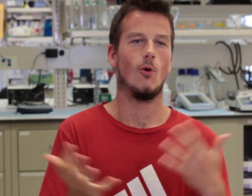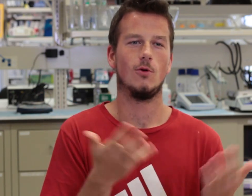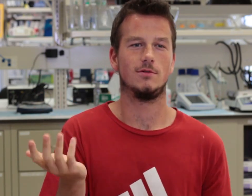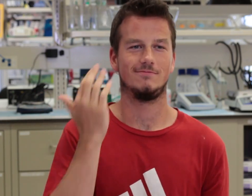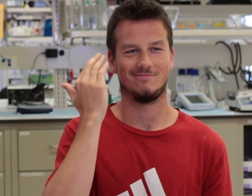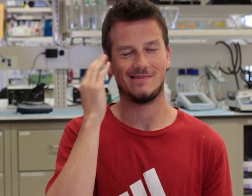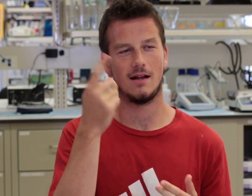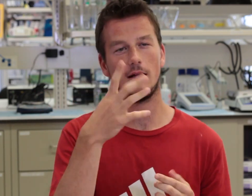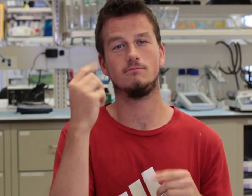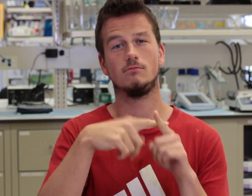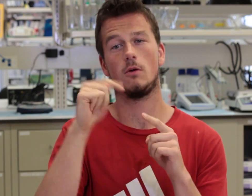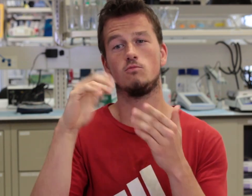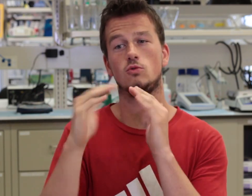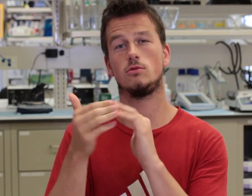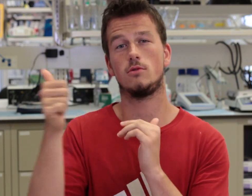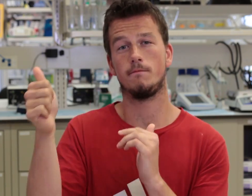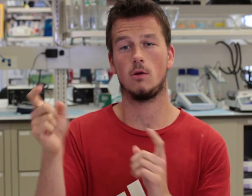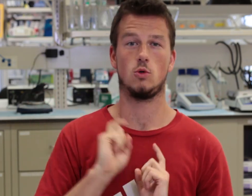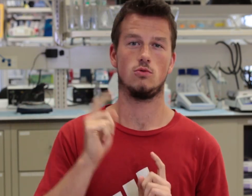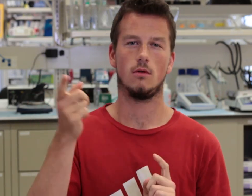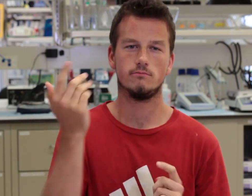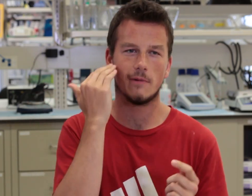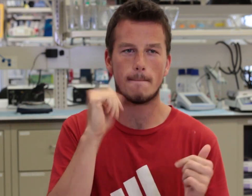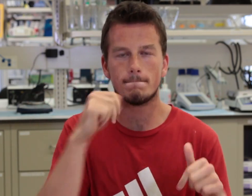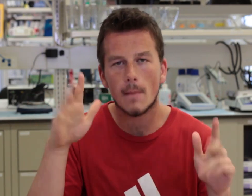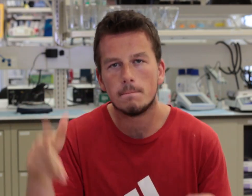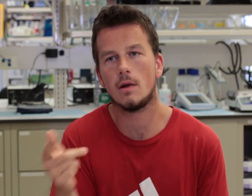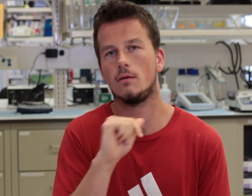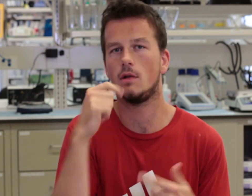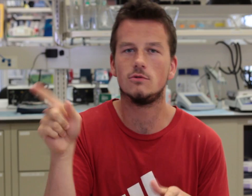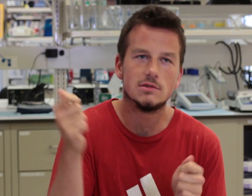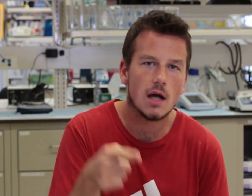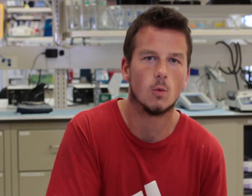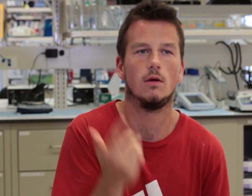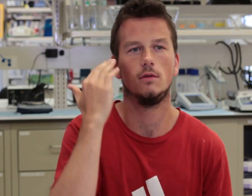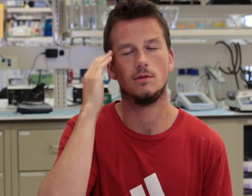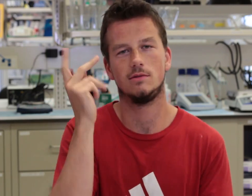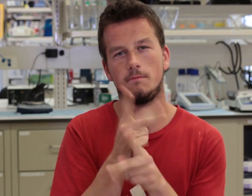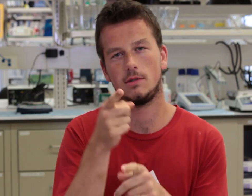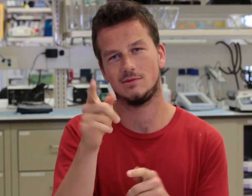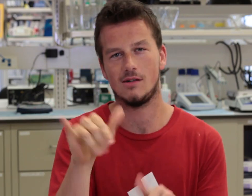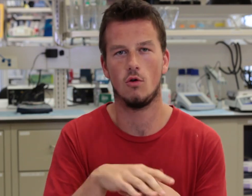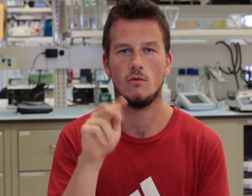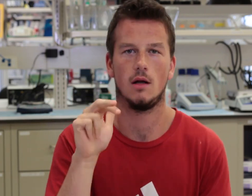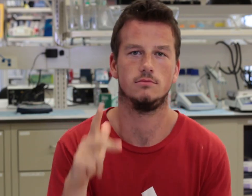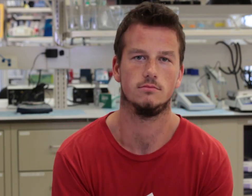And so I felt like I wanted to prove them wrong. And the community, the deaf community, has contributed to me a lot. They told me not to give up,